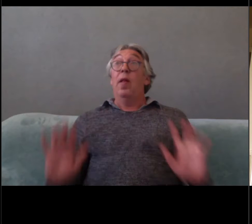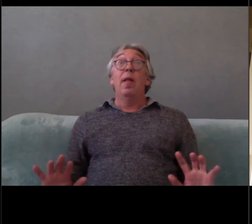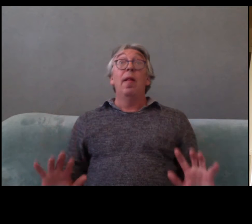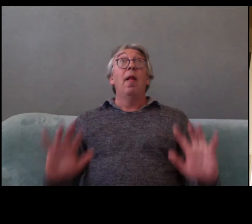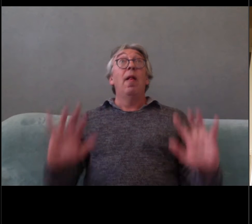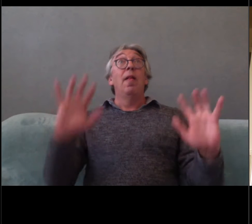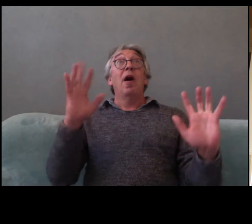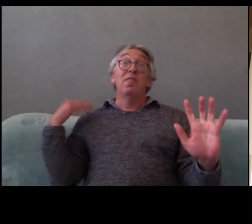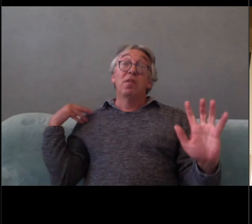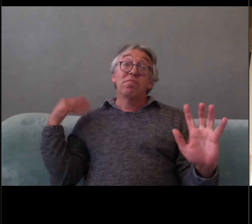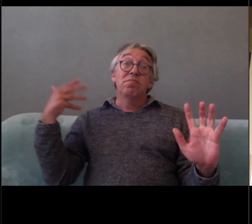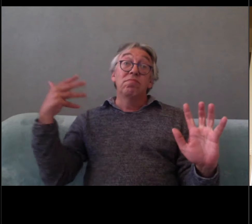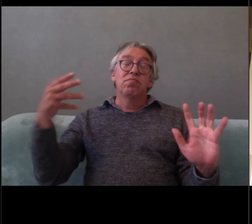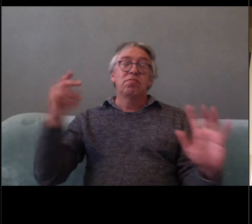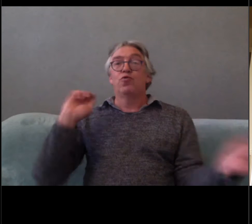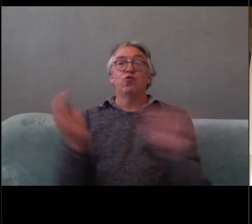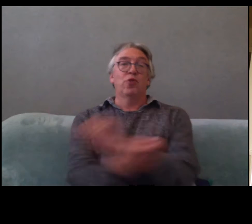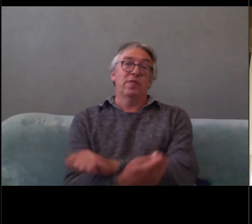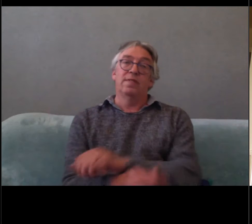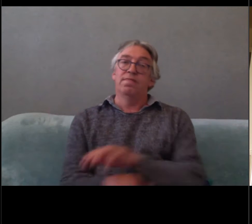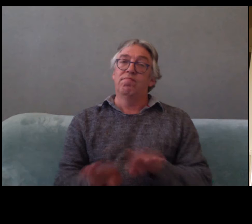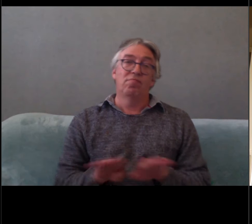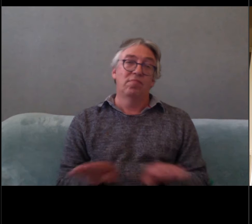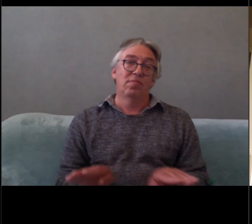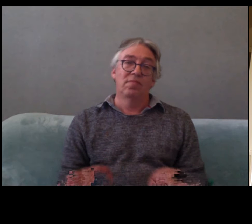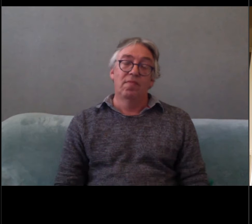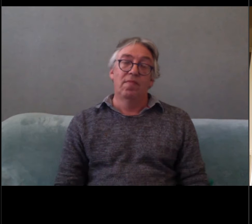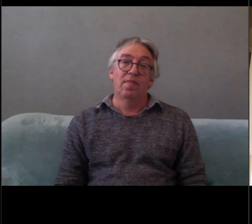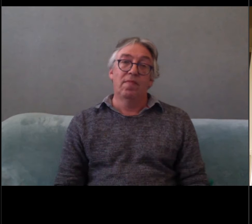In my opinion, the COVID-19 crisis has defeated